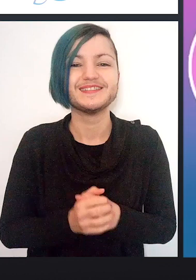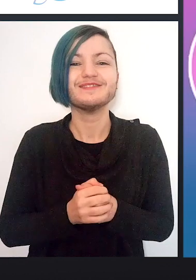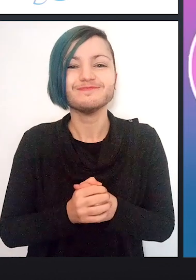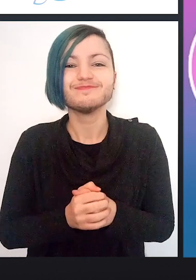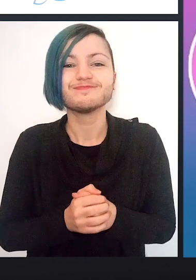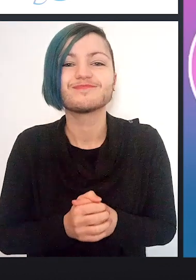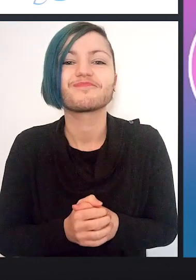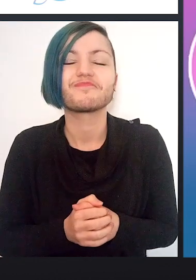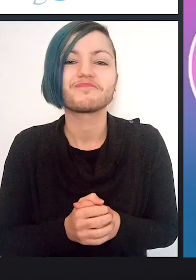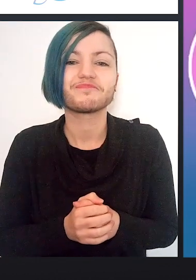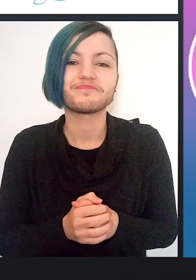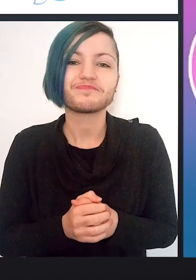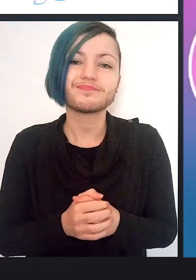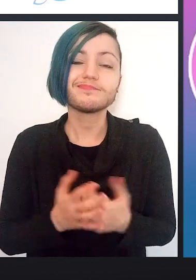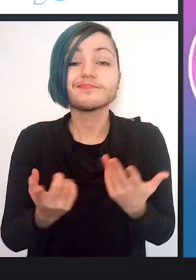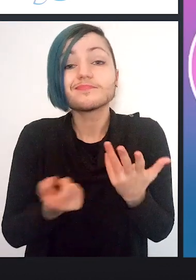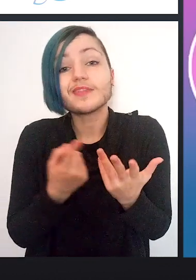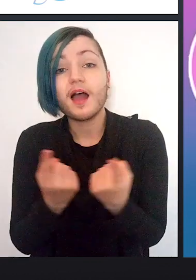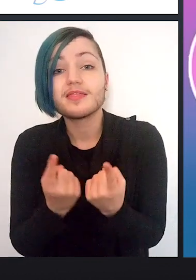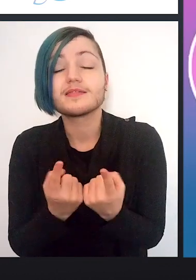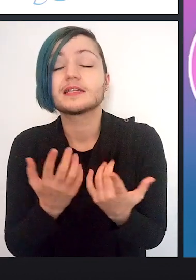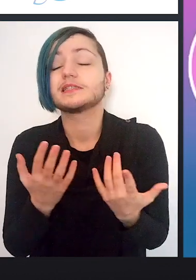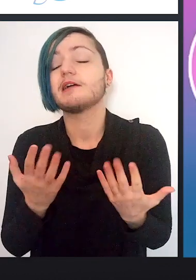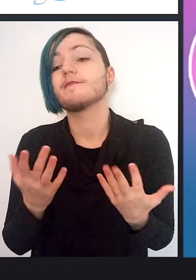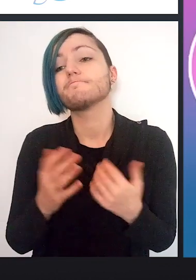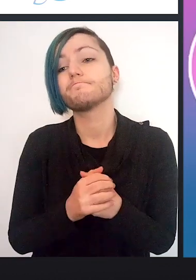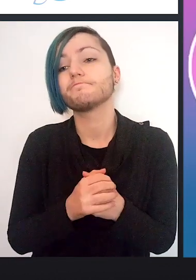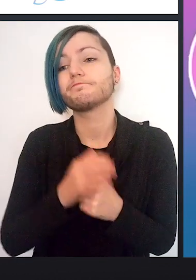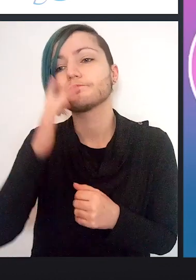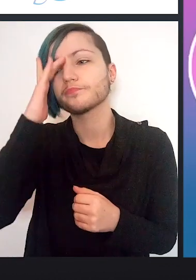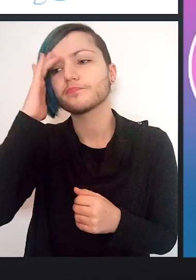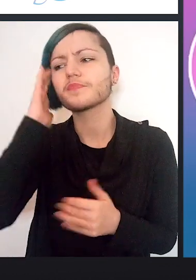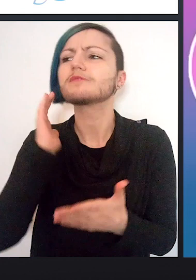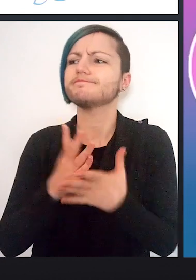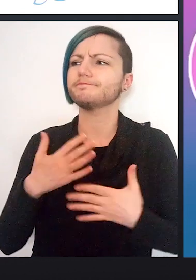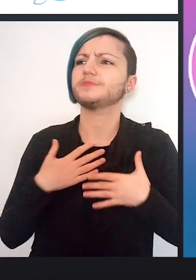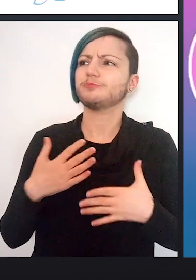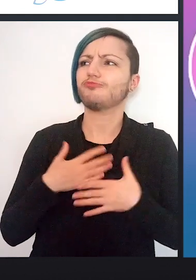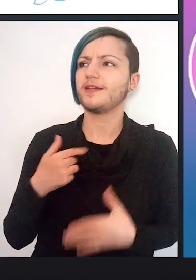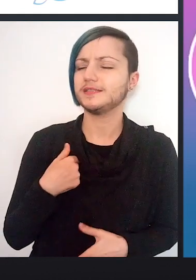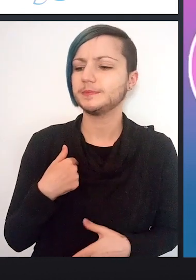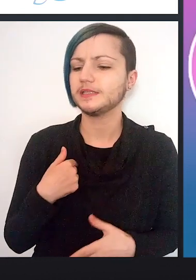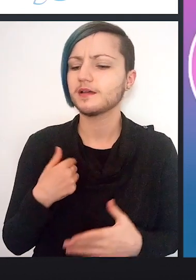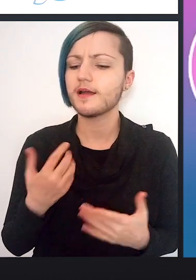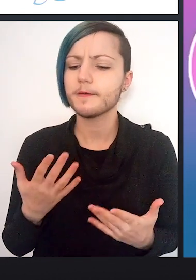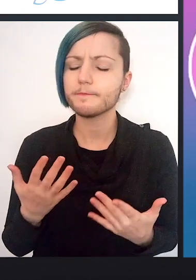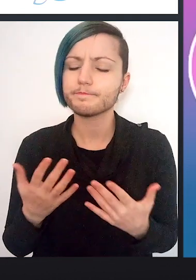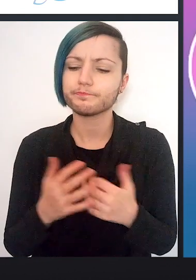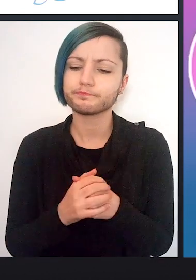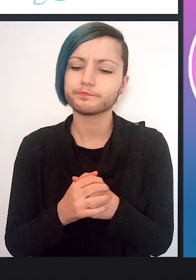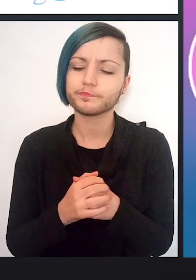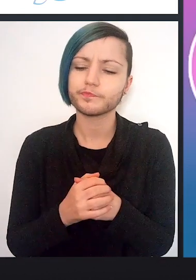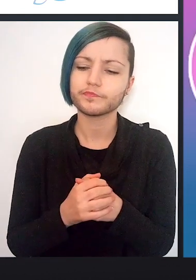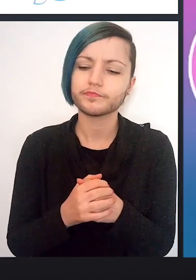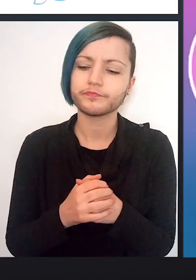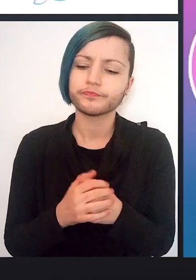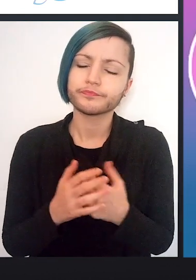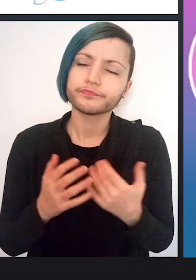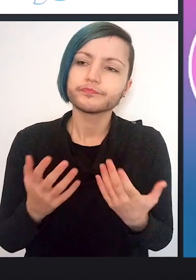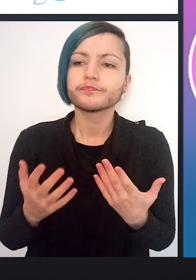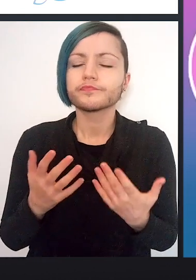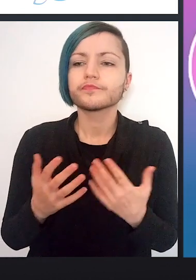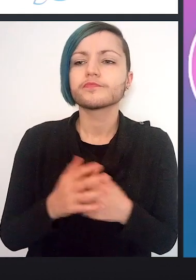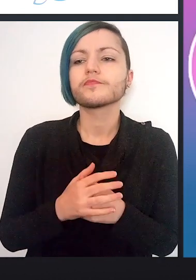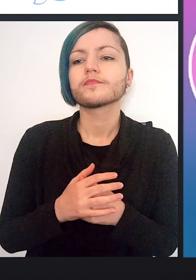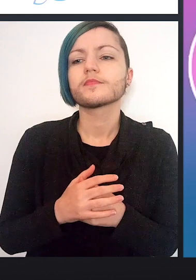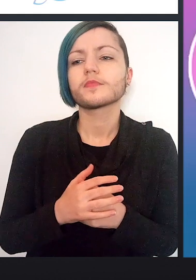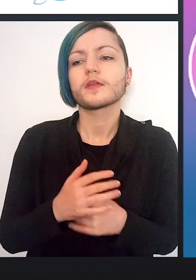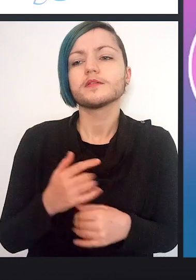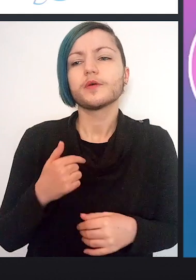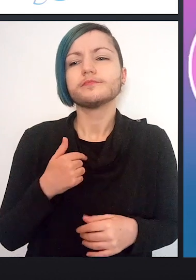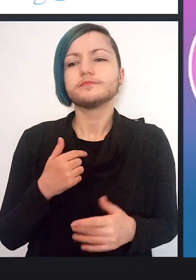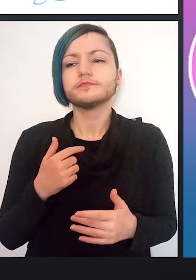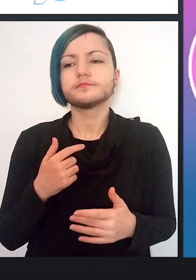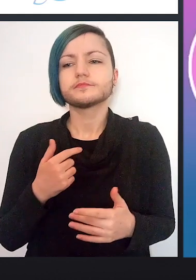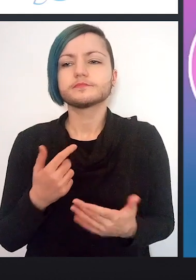And the other thing I was really surprised about, because I felt that to a degree my